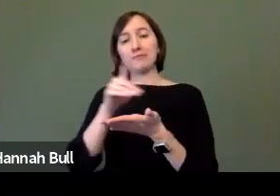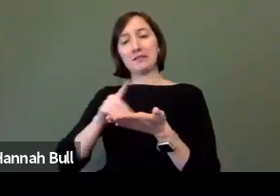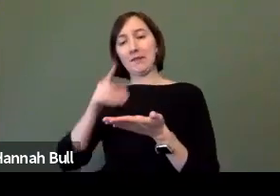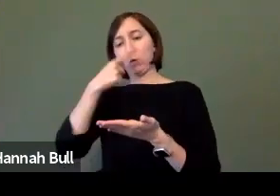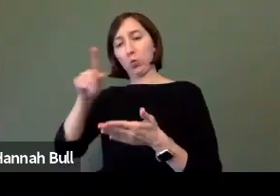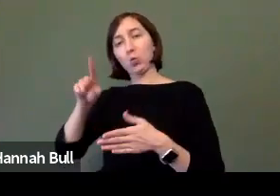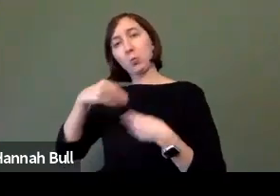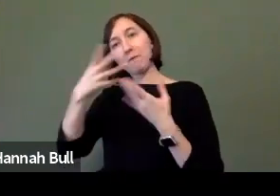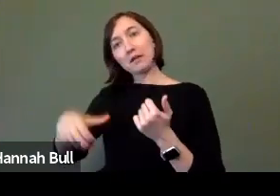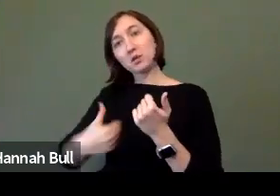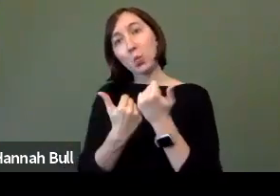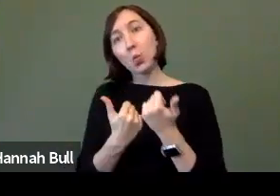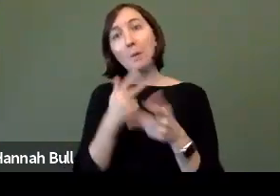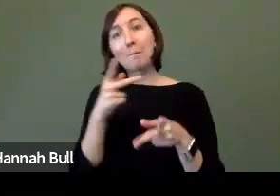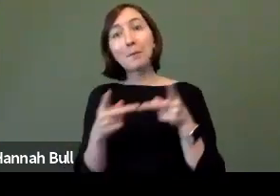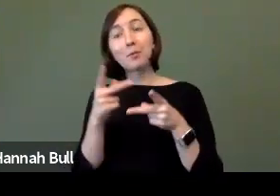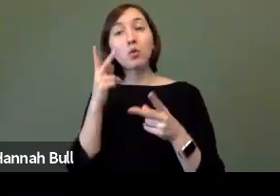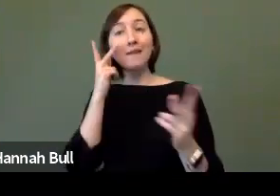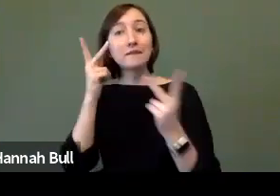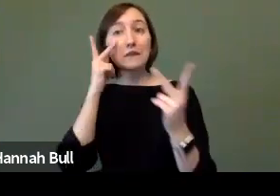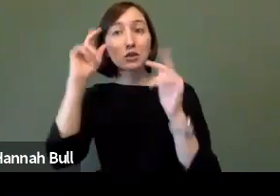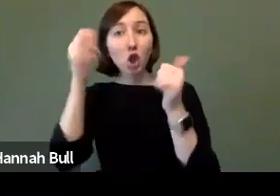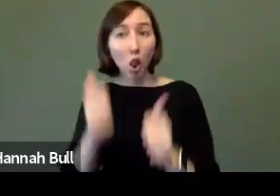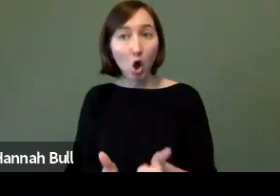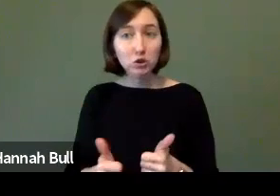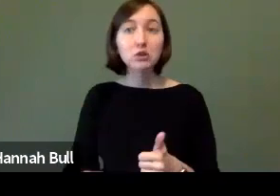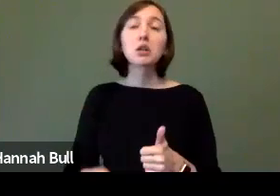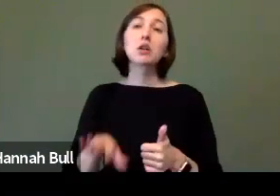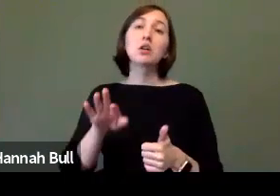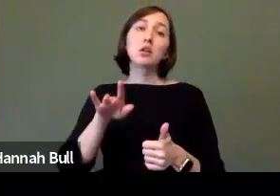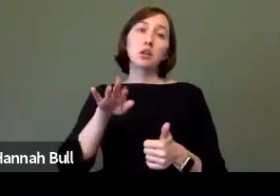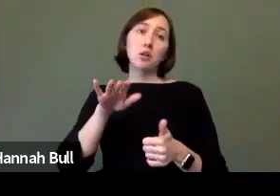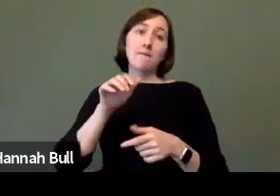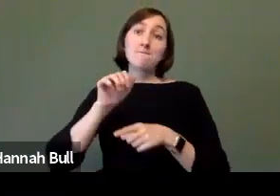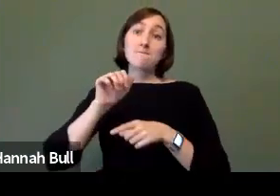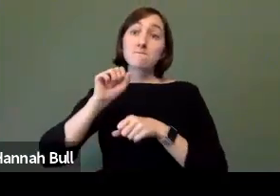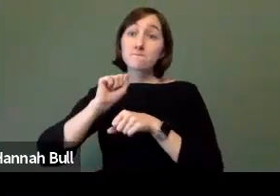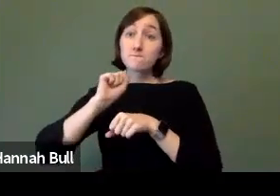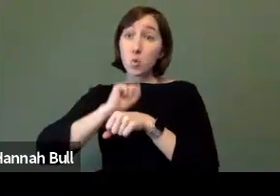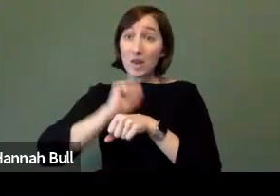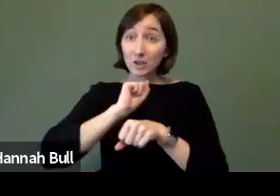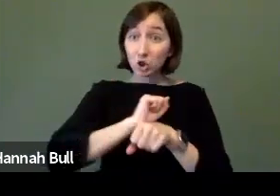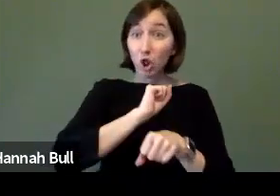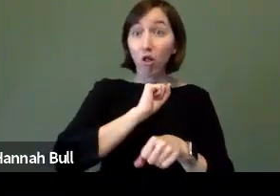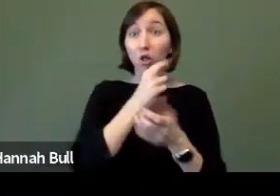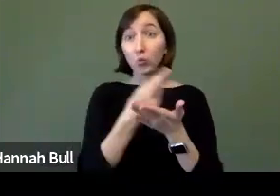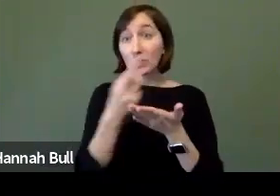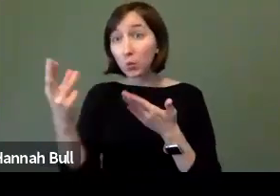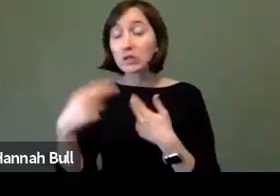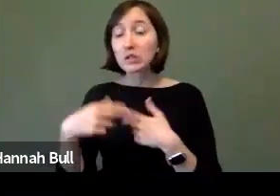to people with vision loss. That can be vocational, daily living, independent living.